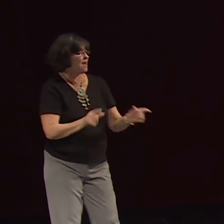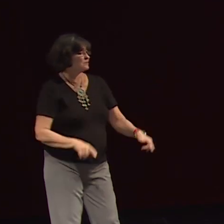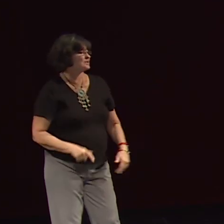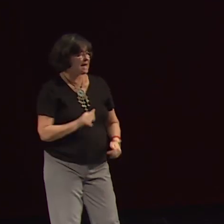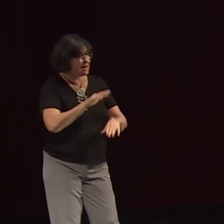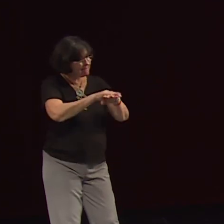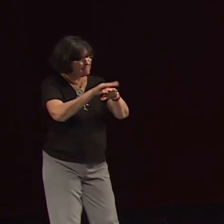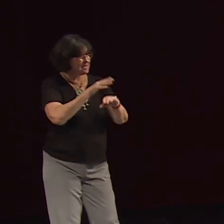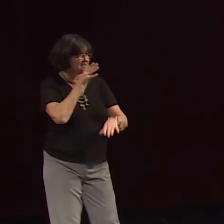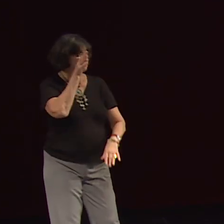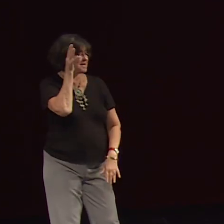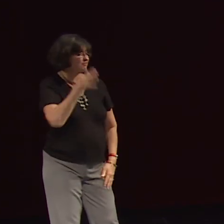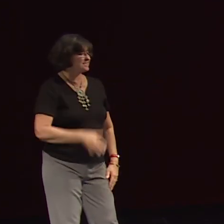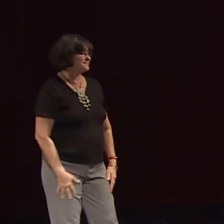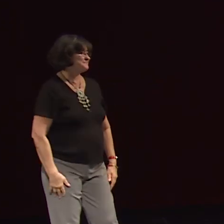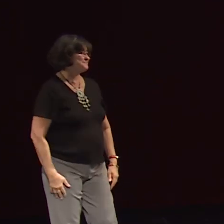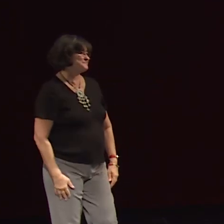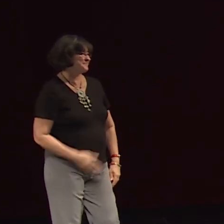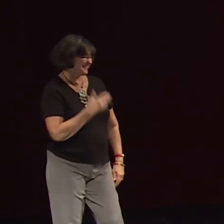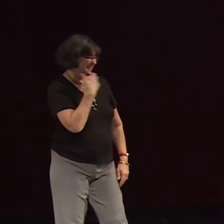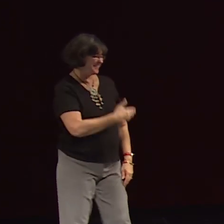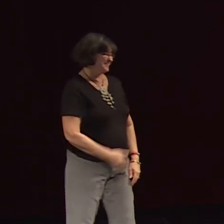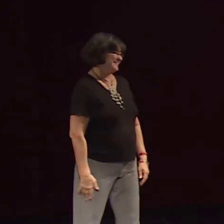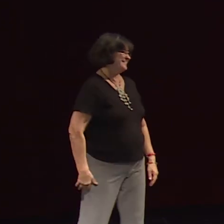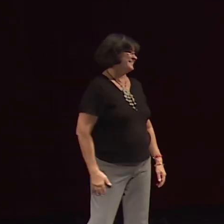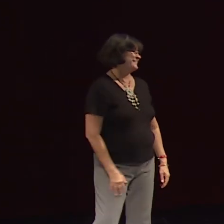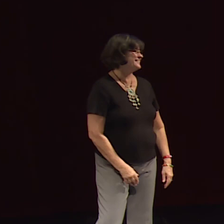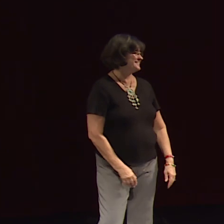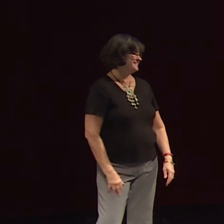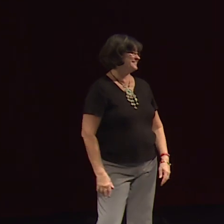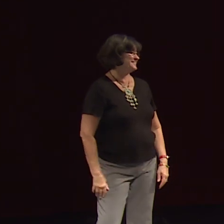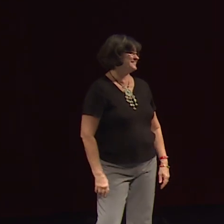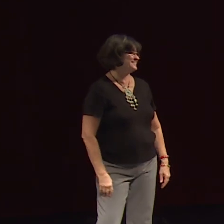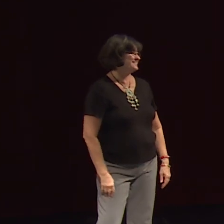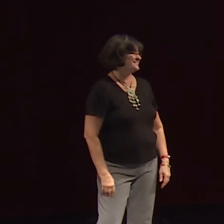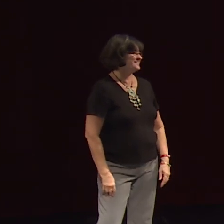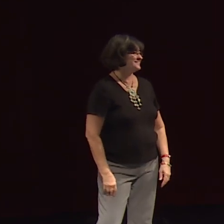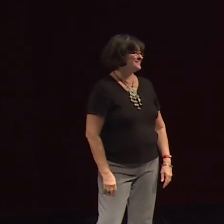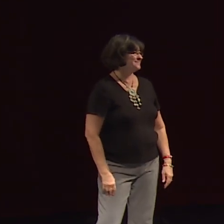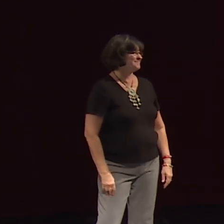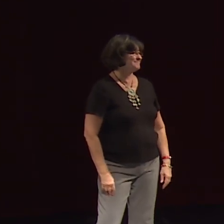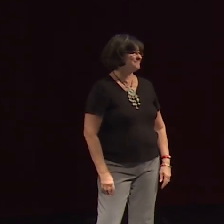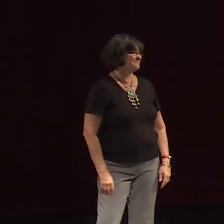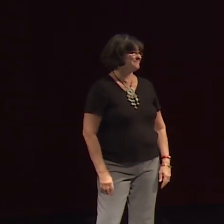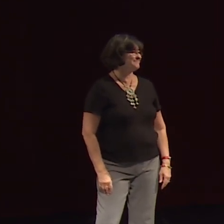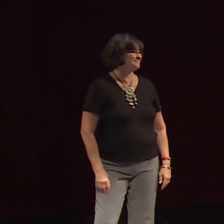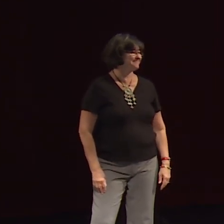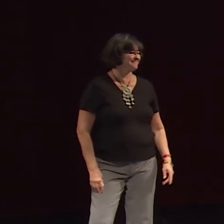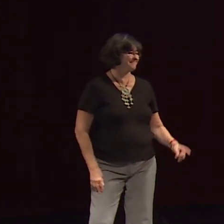the early interventionists, that they can work in conjunction with the parents to make language as accessible as possible.